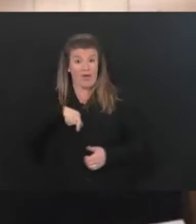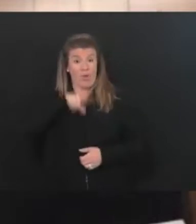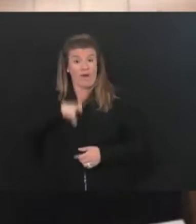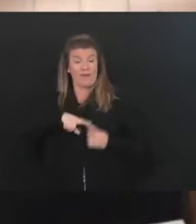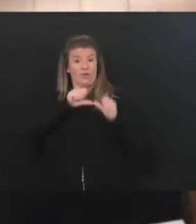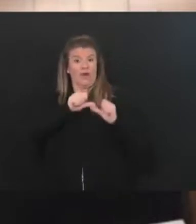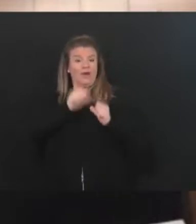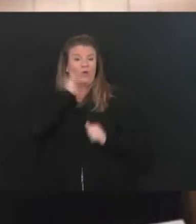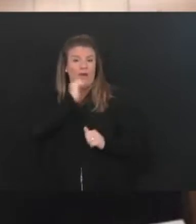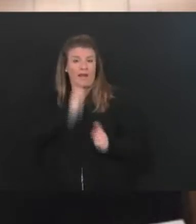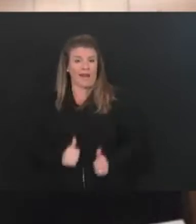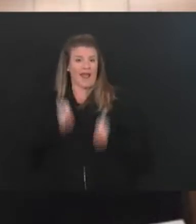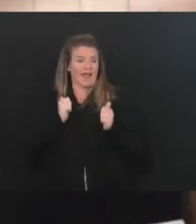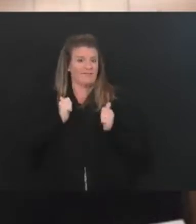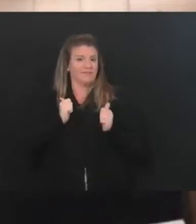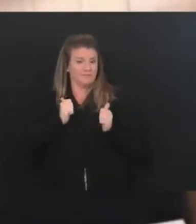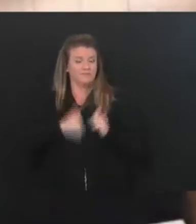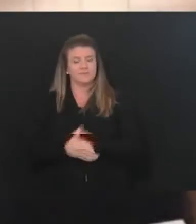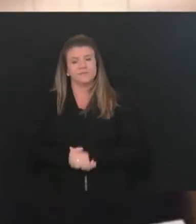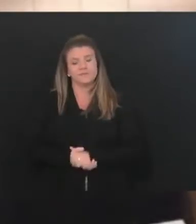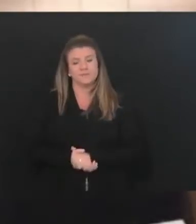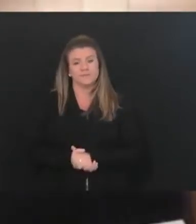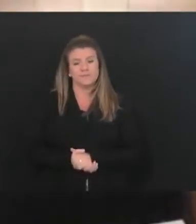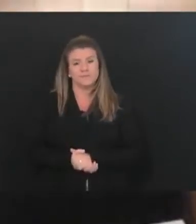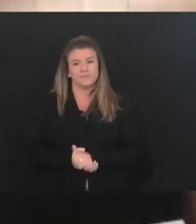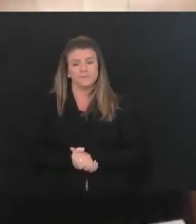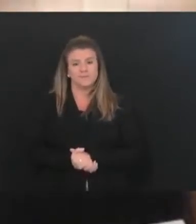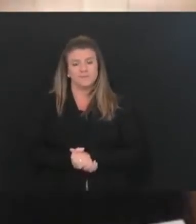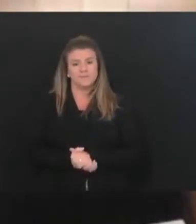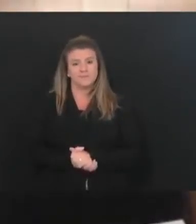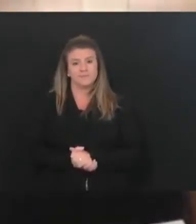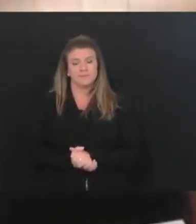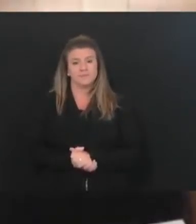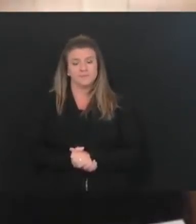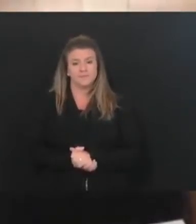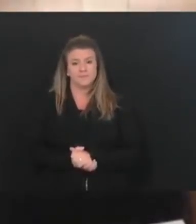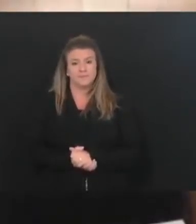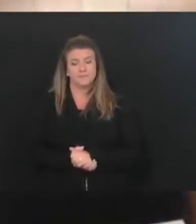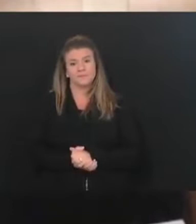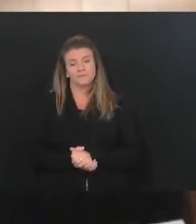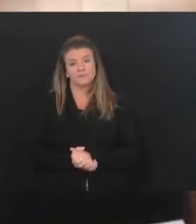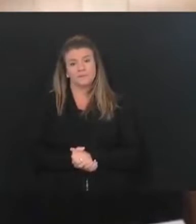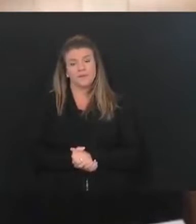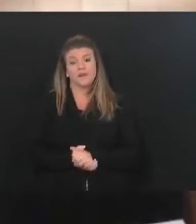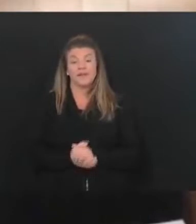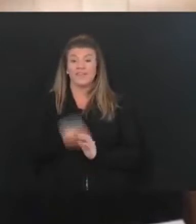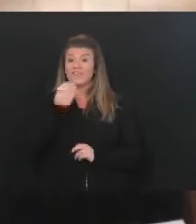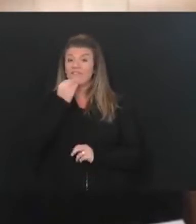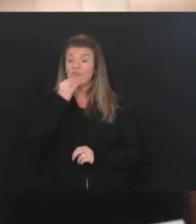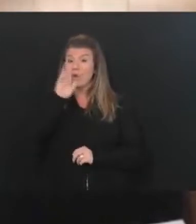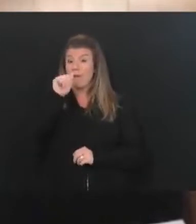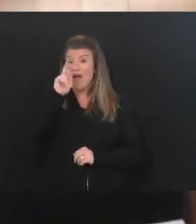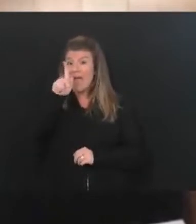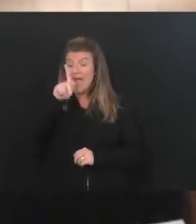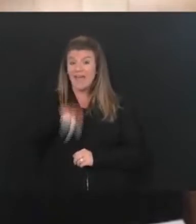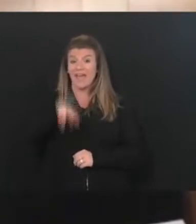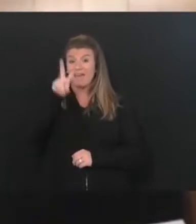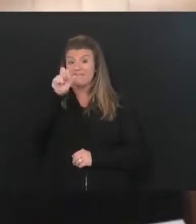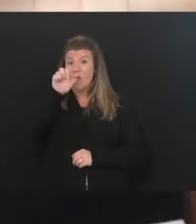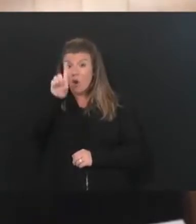MAKE SURE WE CAN GO TO THE GROCERY STORE, GET FOOD FROM RESTAURANTS AND ALL THE THINGS WE NEED TO CONTINUE DAILY LIFE AS BEST WE CAN.